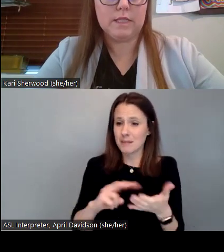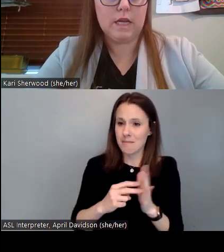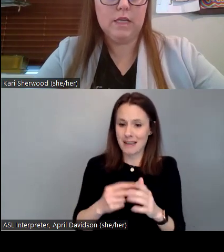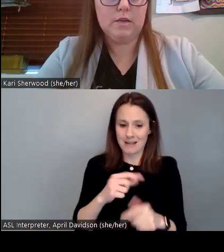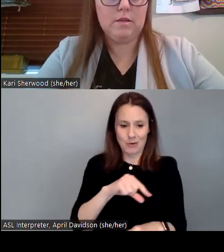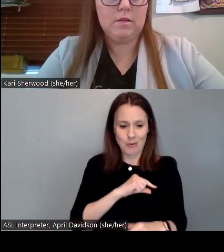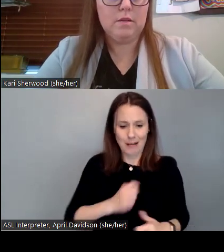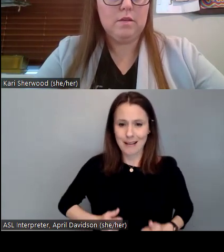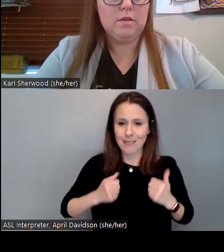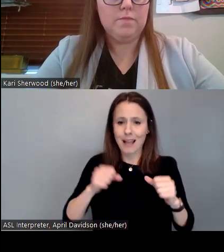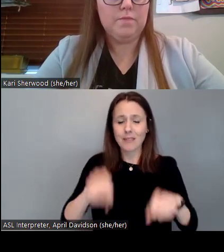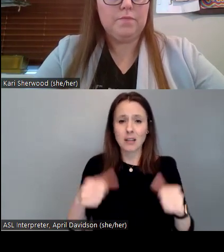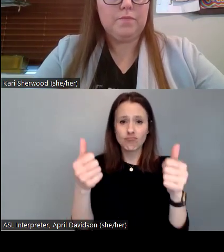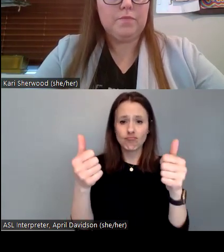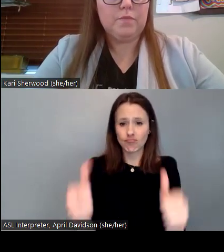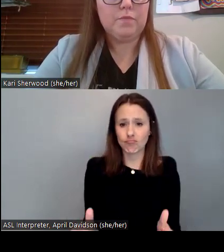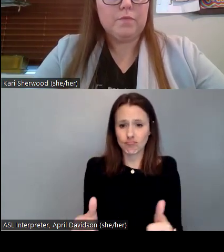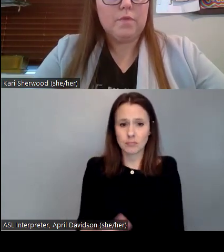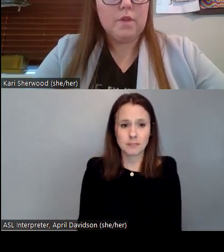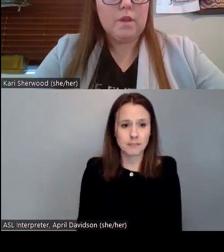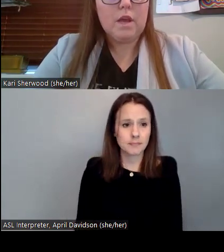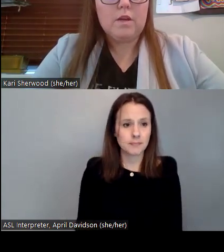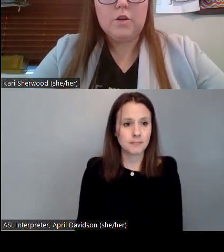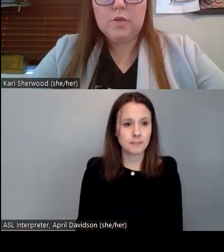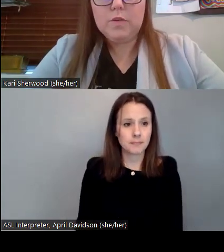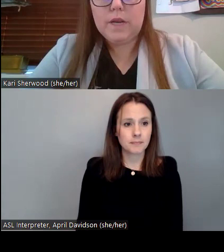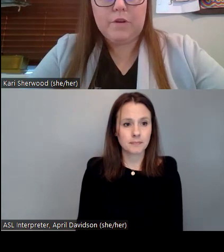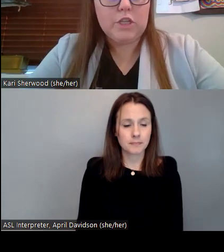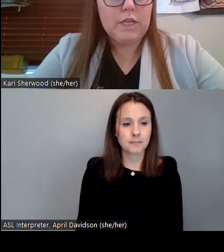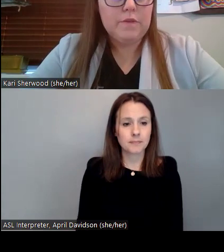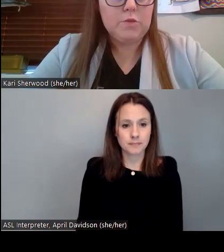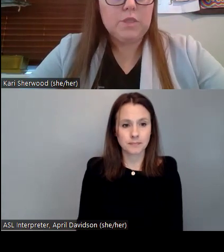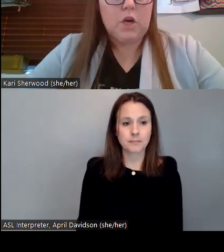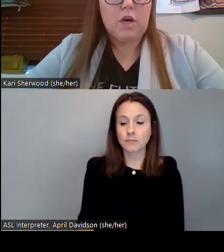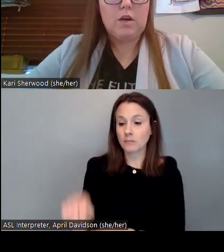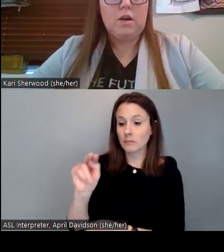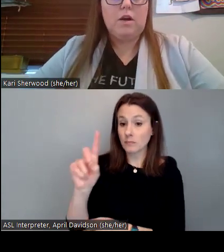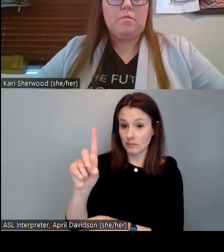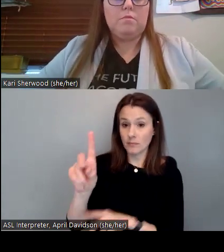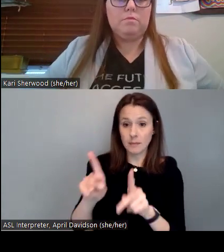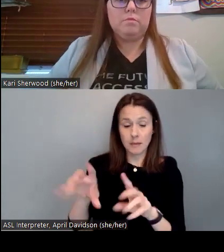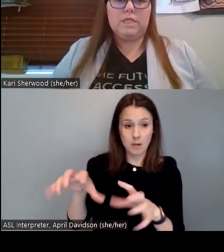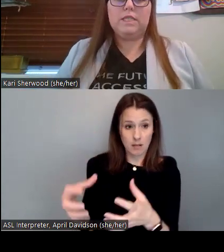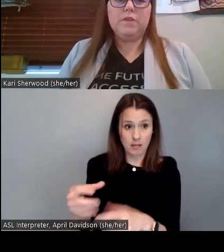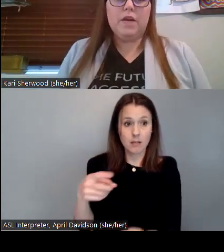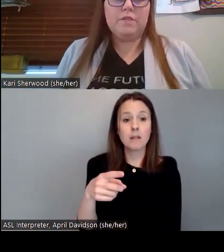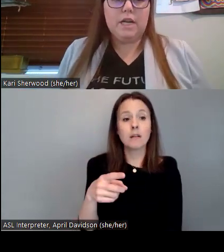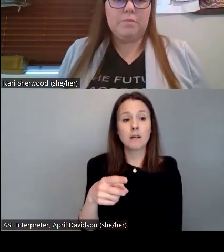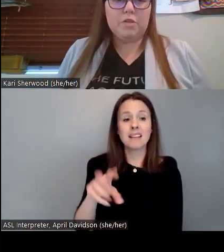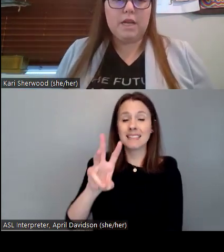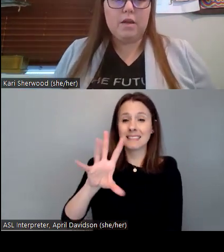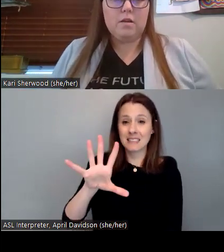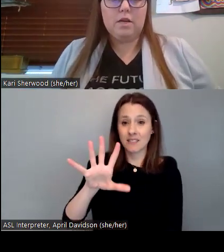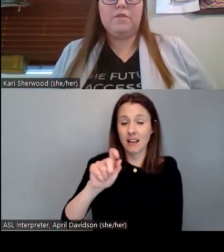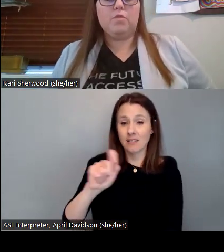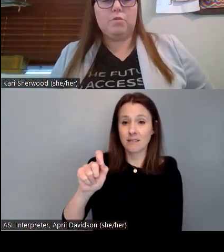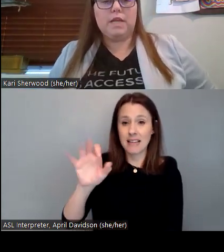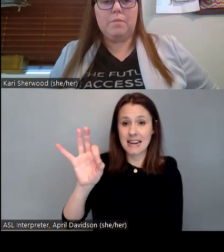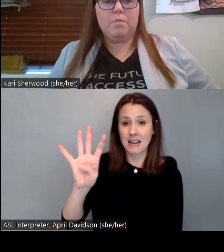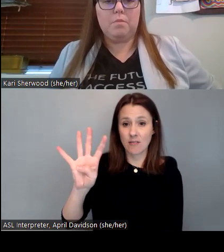Next slide. Neurodivergent individuals are 65 to 94 percent